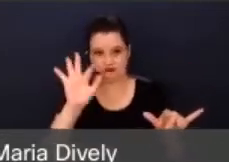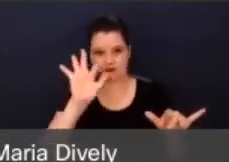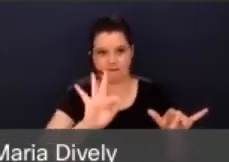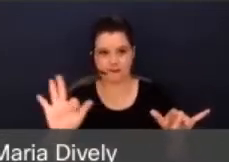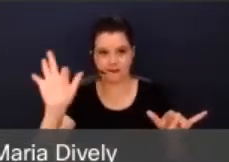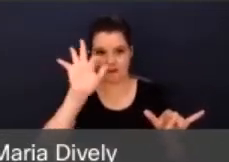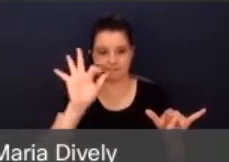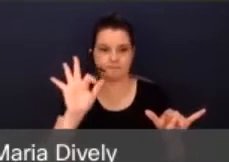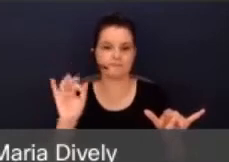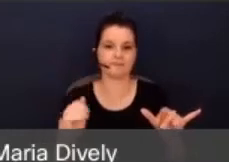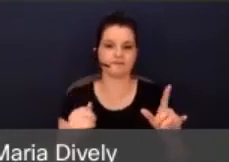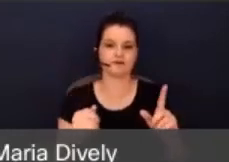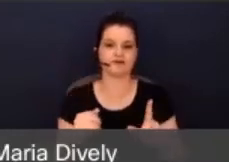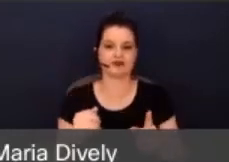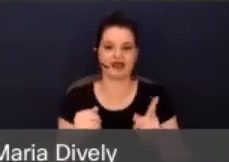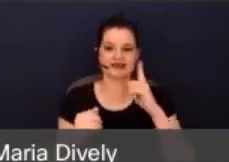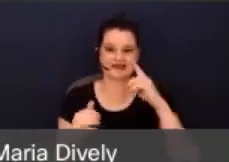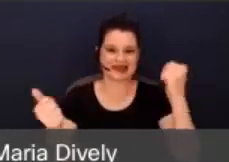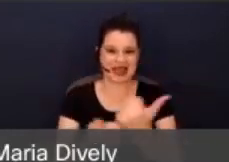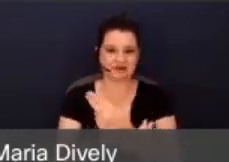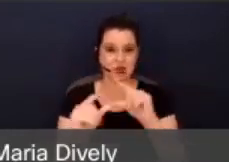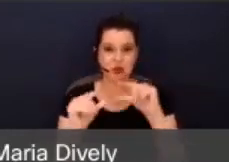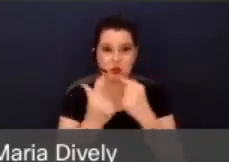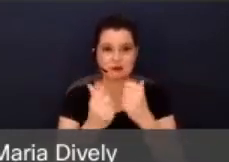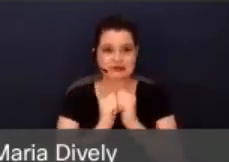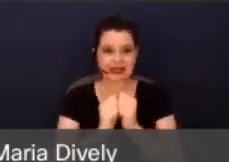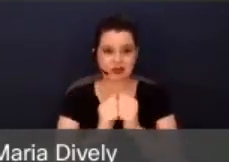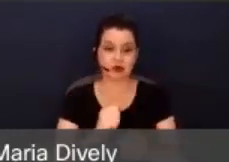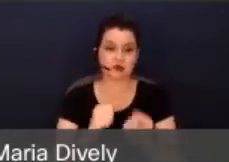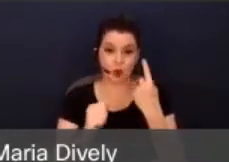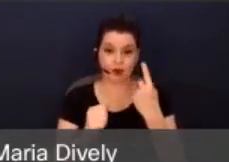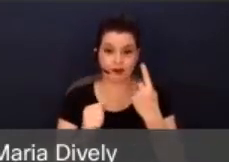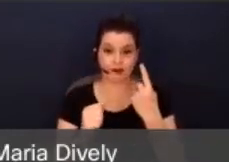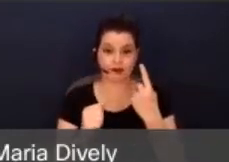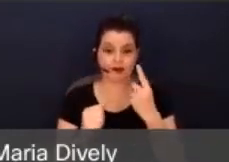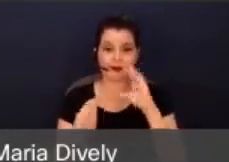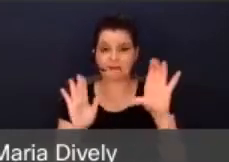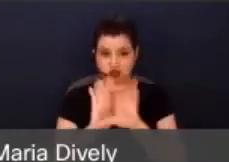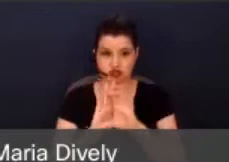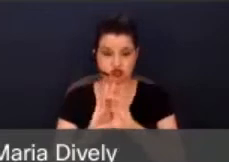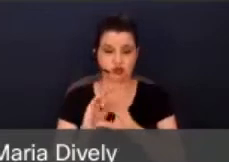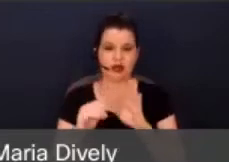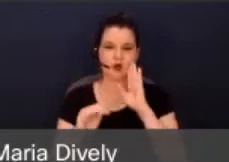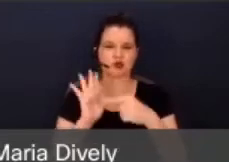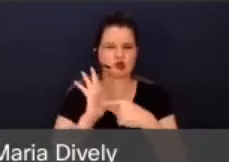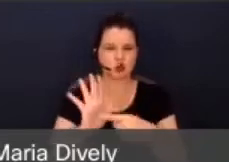And then, um, it just puts- it just groups them together as one image. And I wou- I would show you an example,